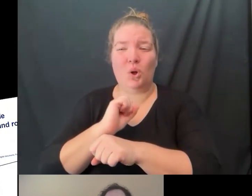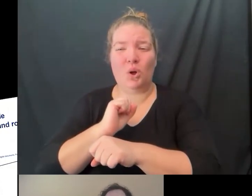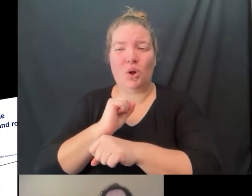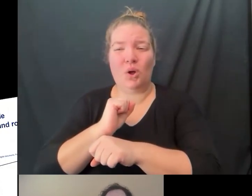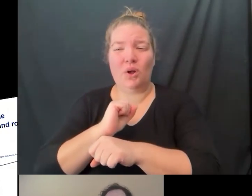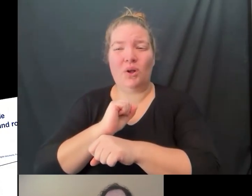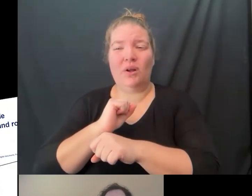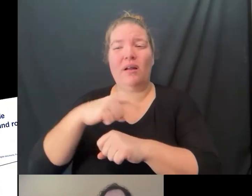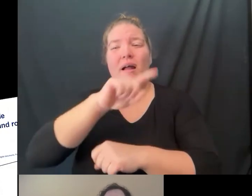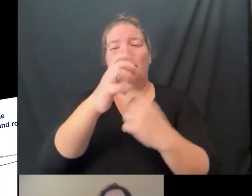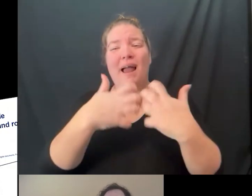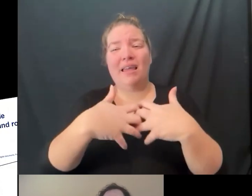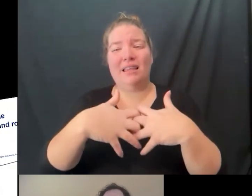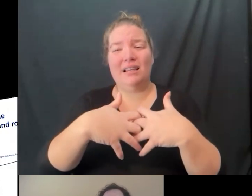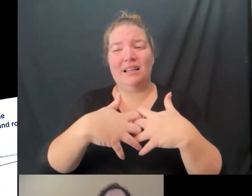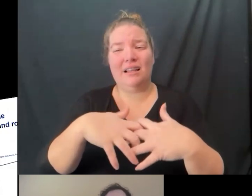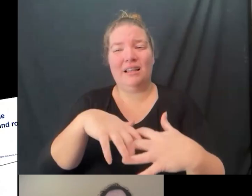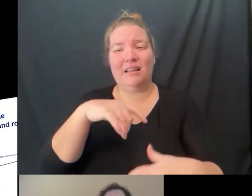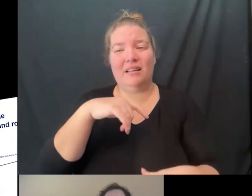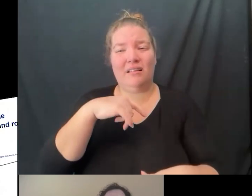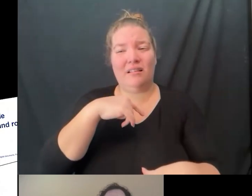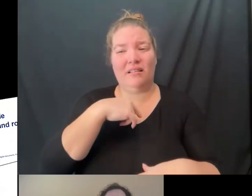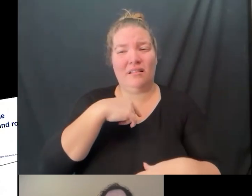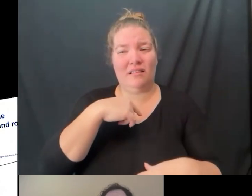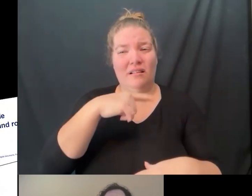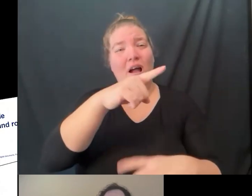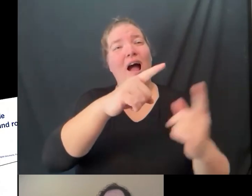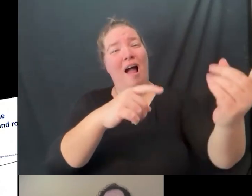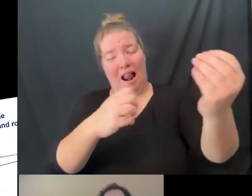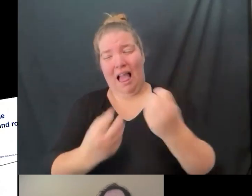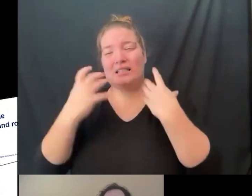inspection or garage and it passes, but then it clearly shouldn't have passed.